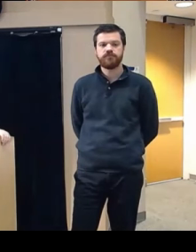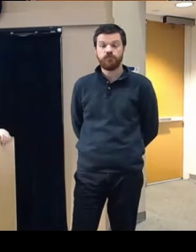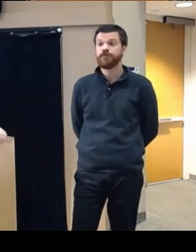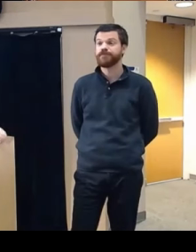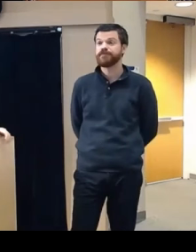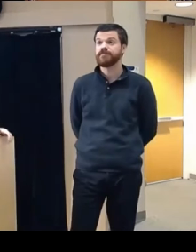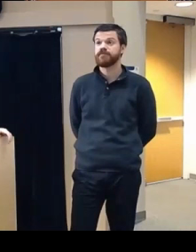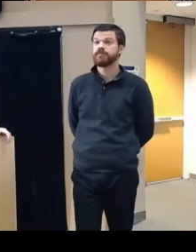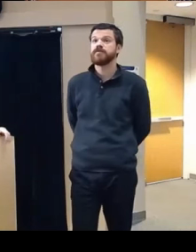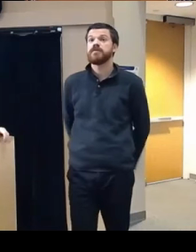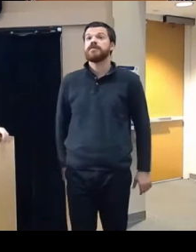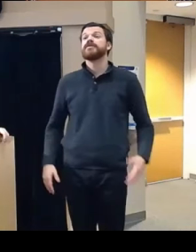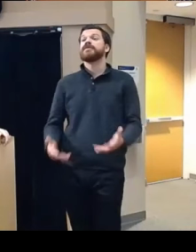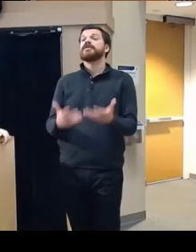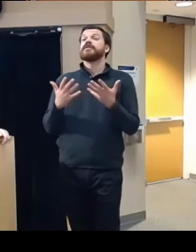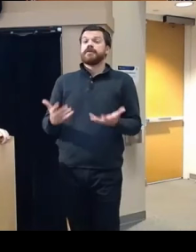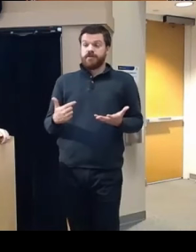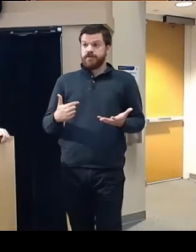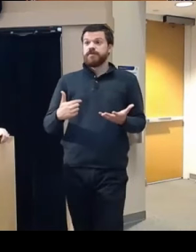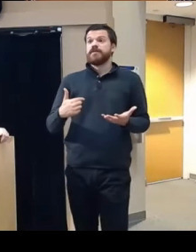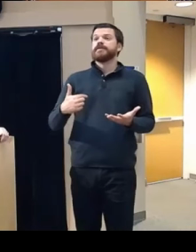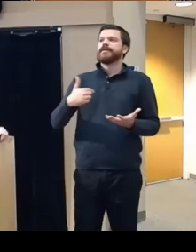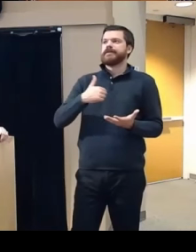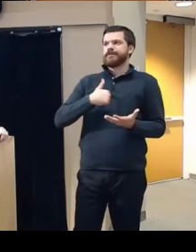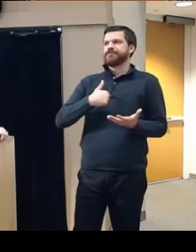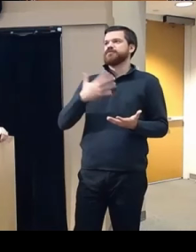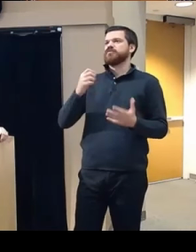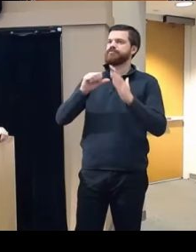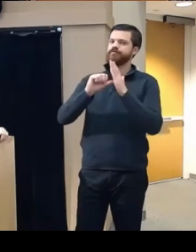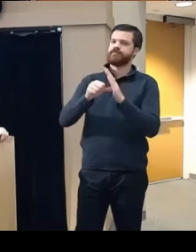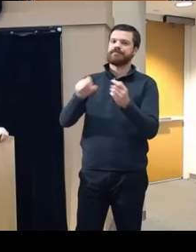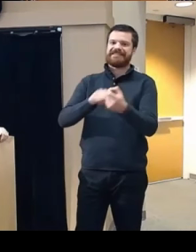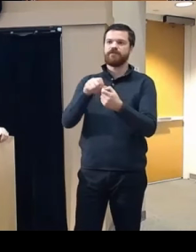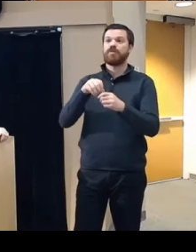all right so the thing that I will call out specific to the impatient treatment plan is